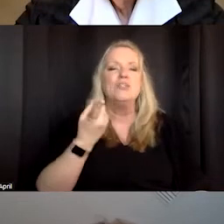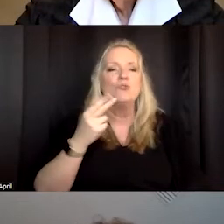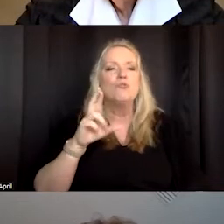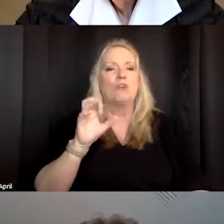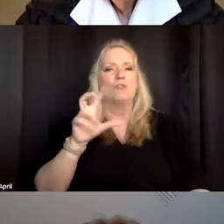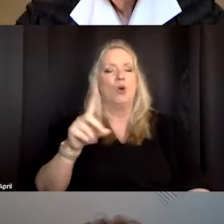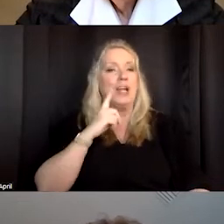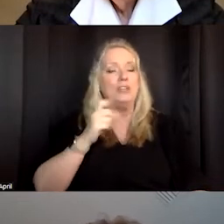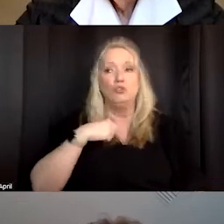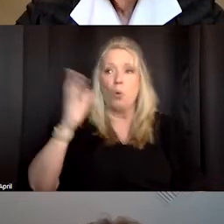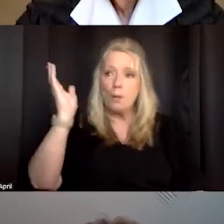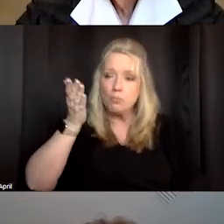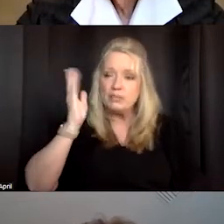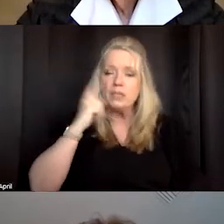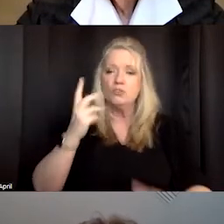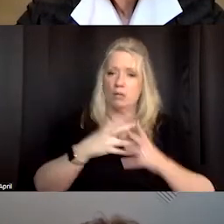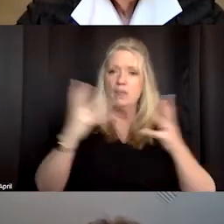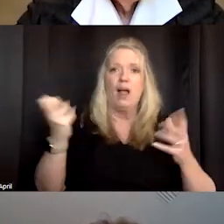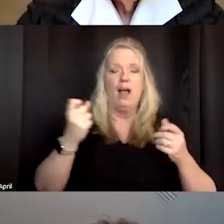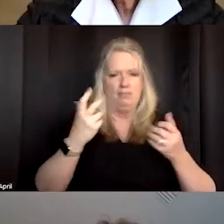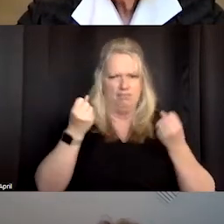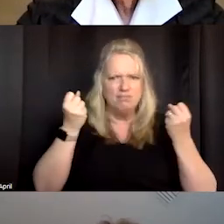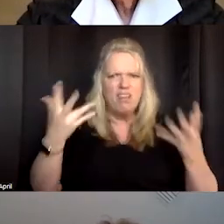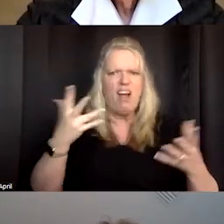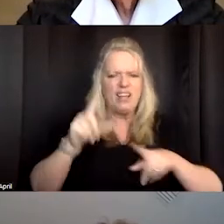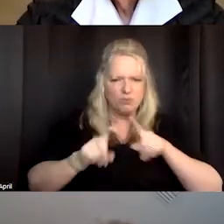PRESENTATION GENERATED A LOT OF QUESTIONS. SO, I AM GOING TO ASK YOU A FEW. THEN I KNOW